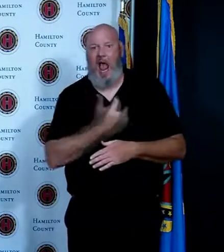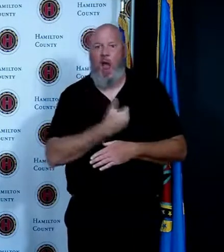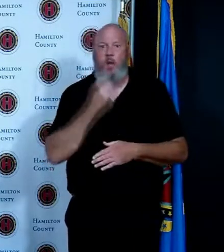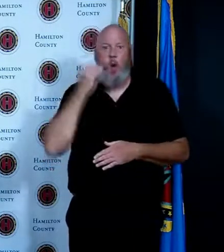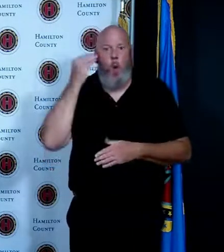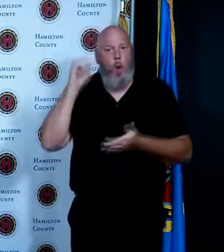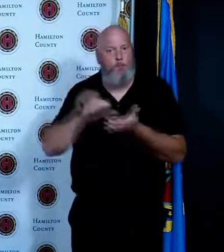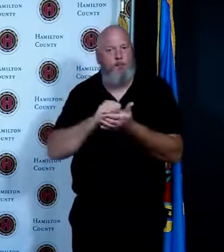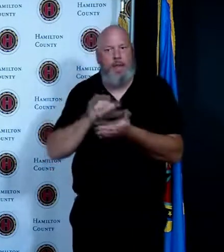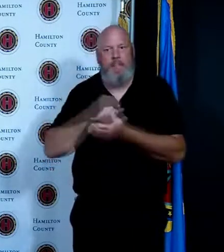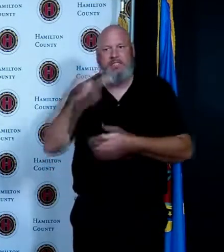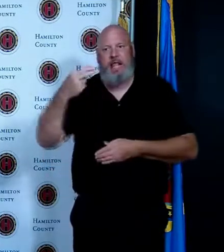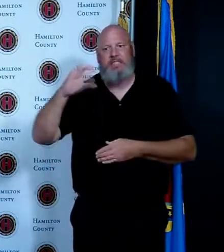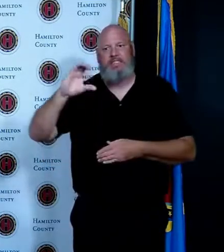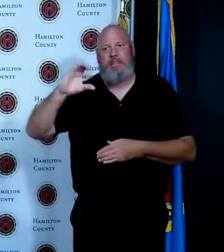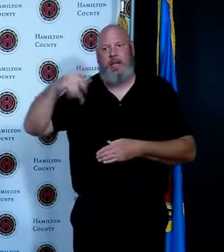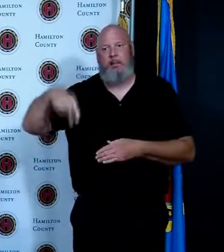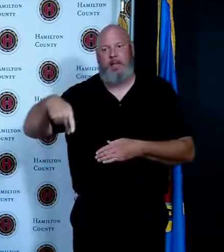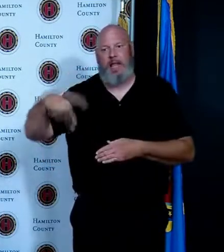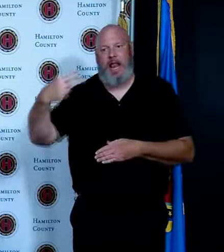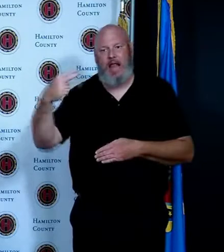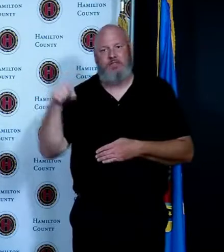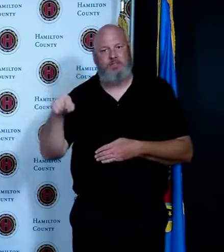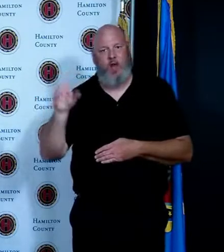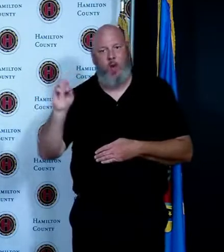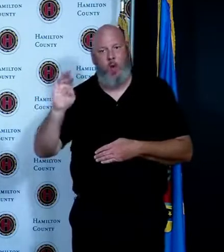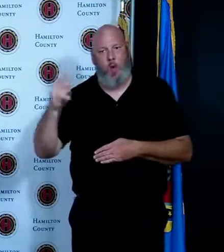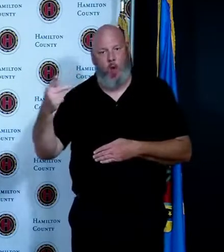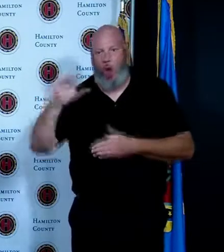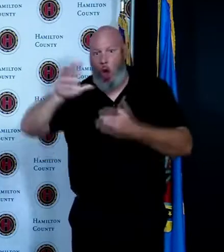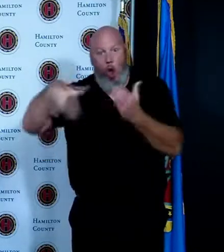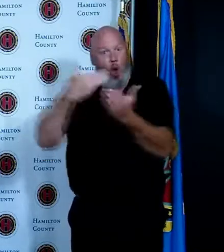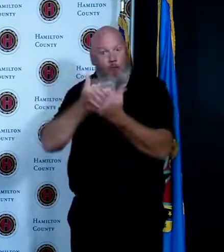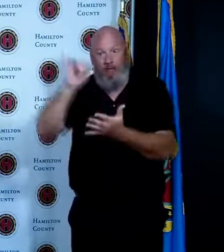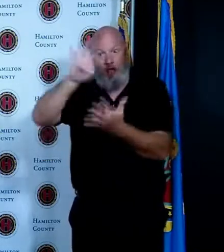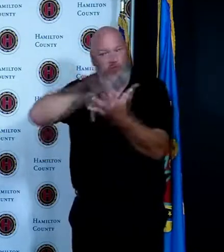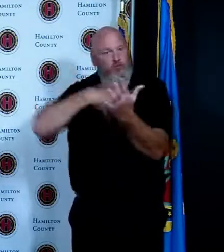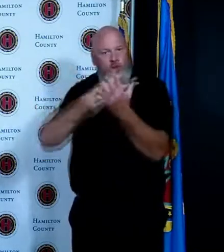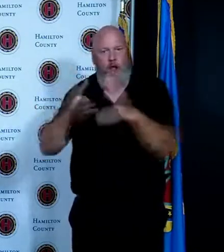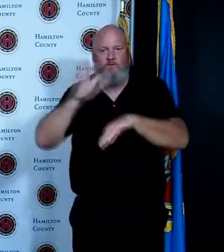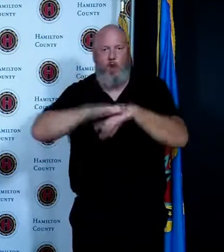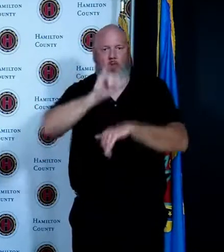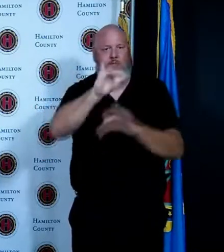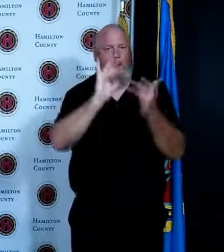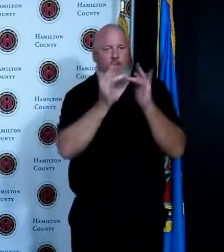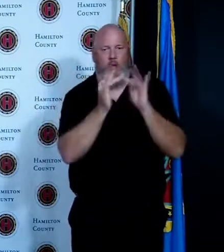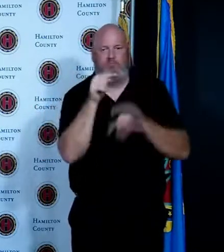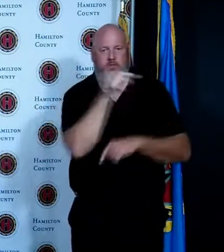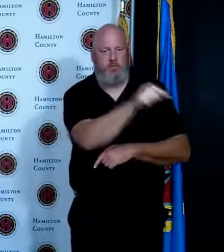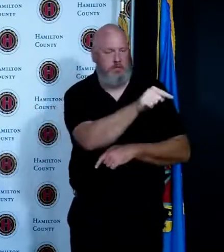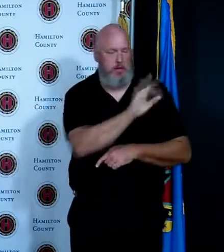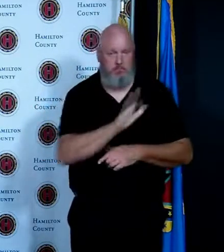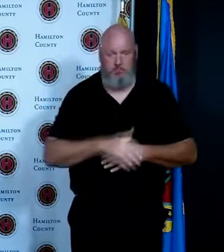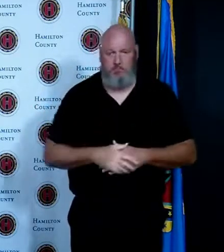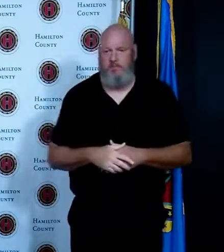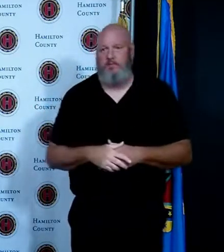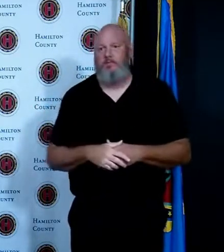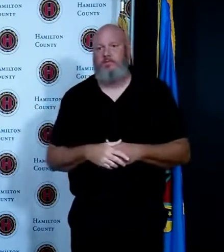this shows the number of cases per day countywide and it also has a